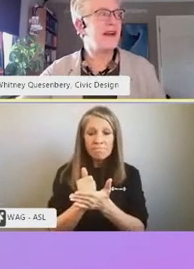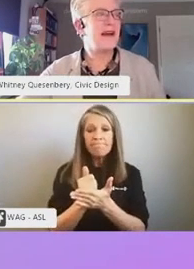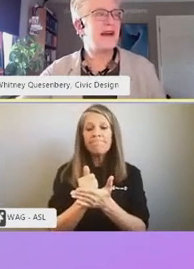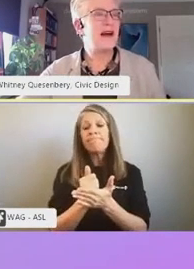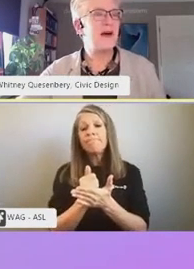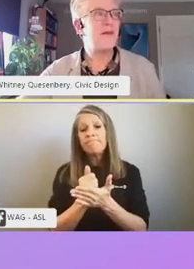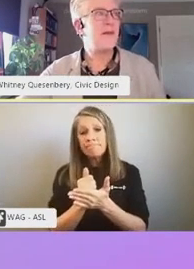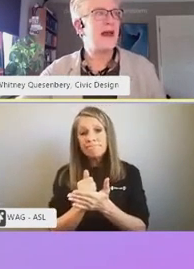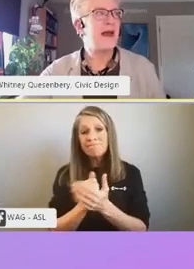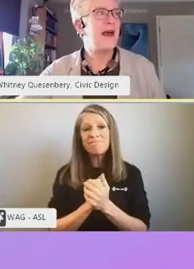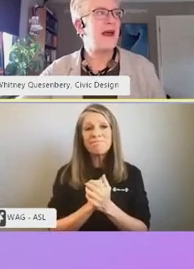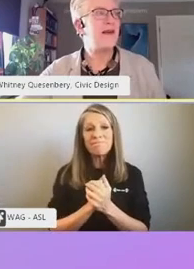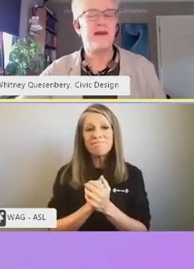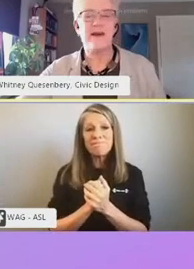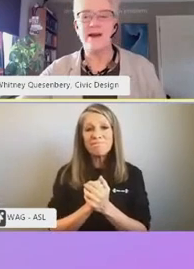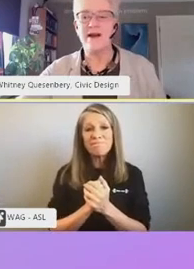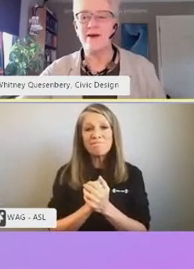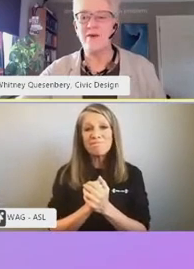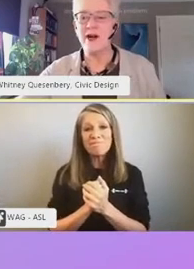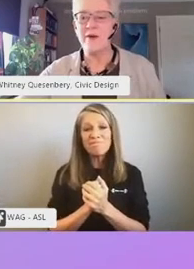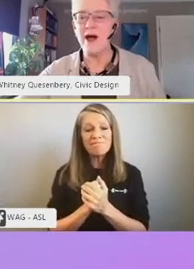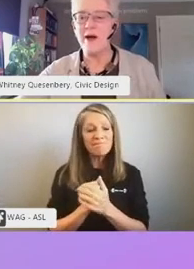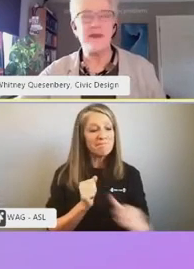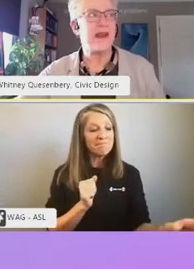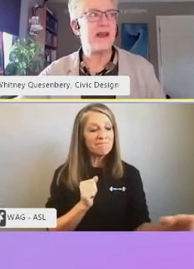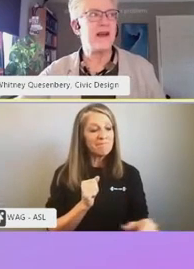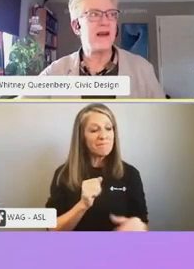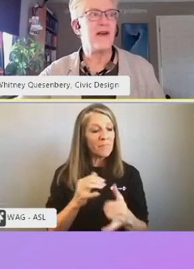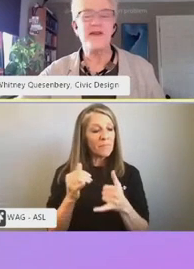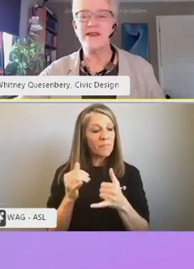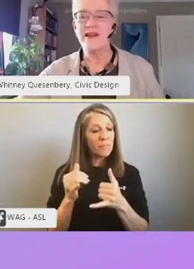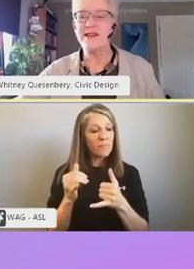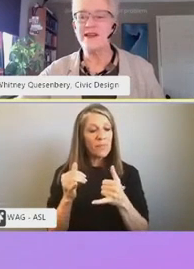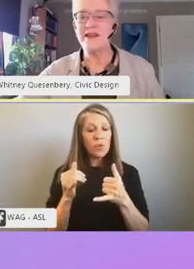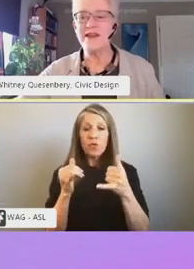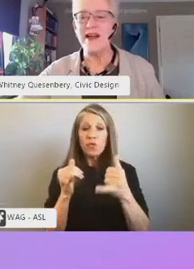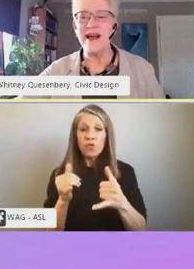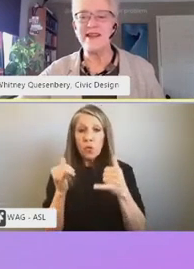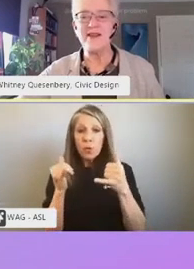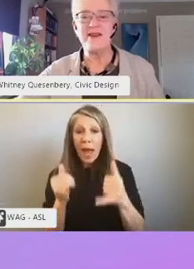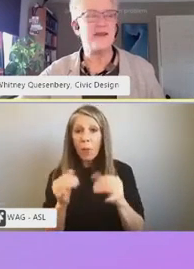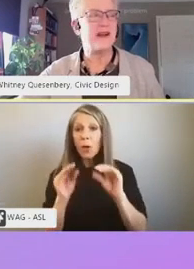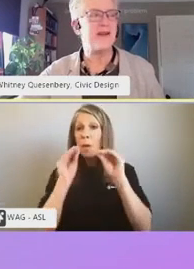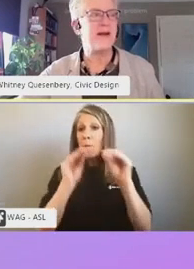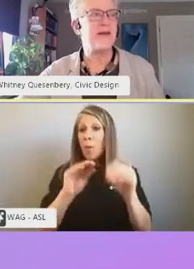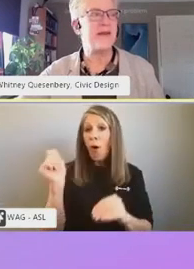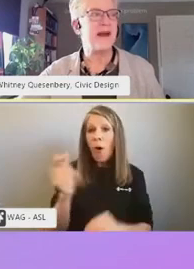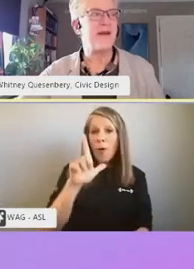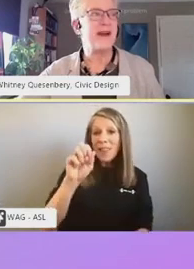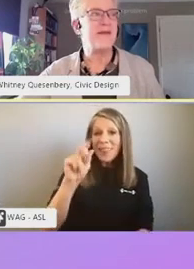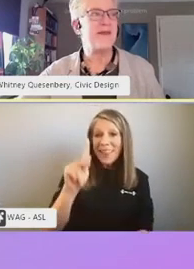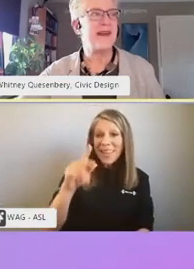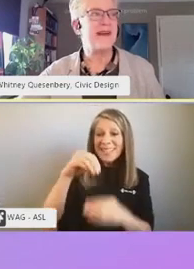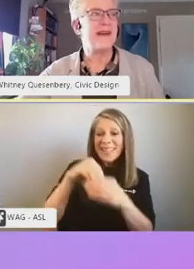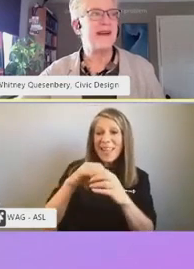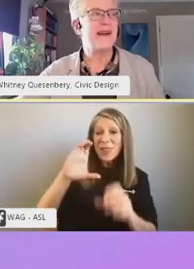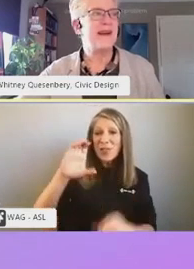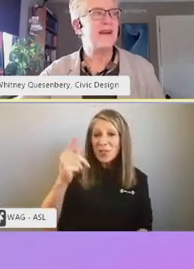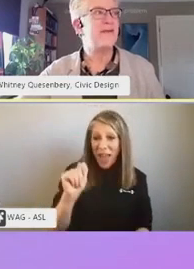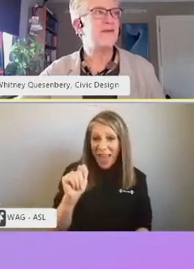they want to vote. I hope that this has been a little bit helpful, laying out what of good -- laying out sort of a